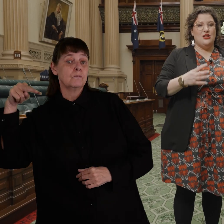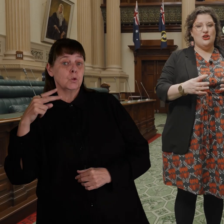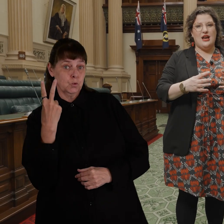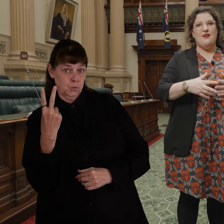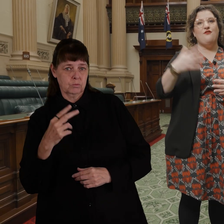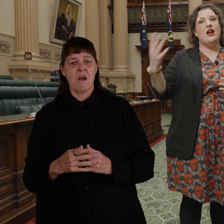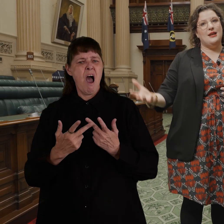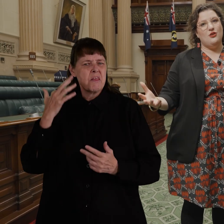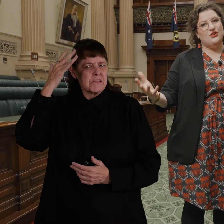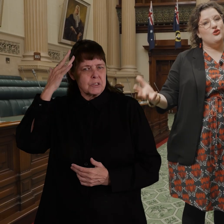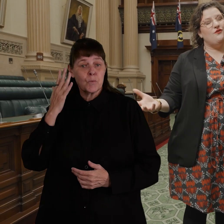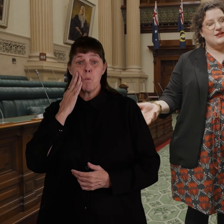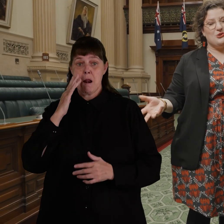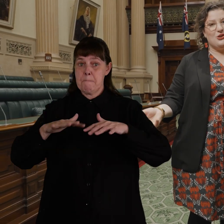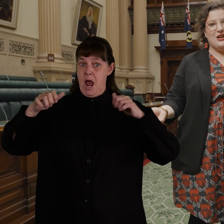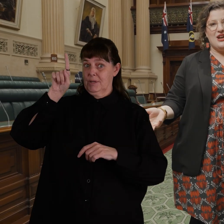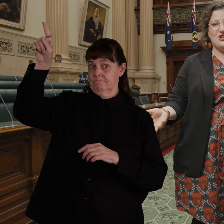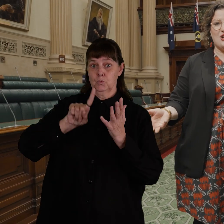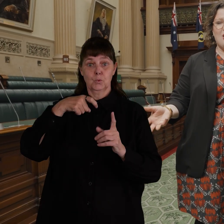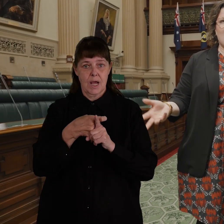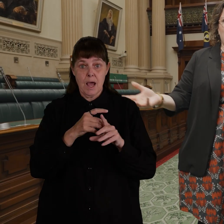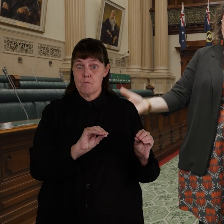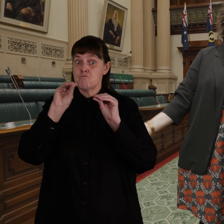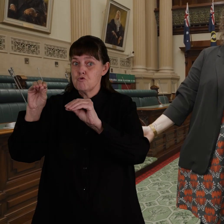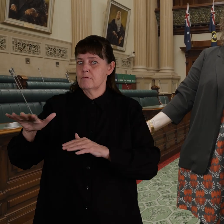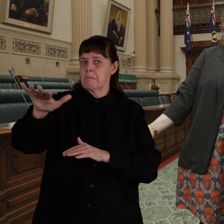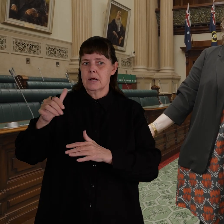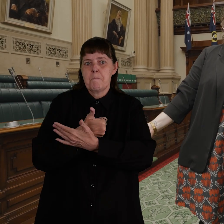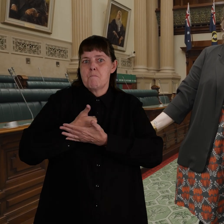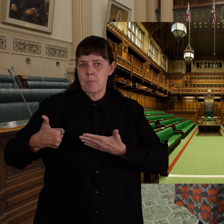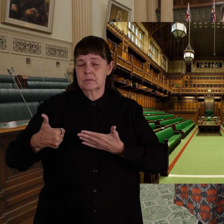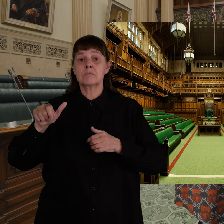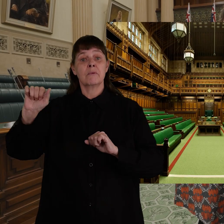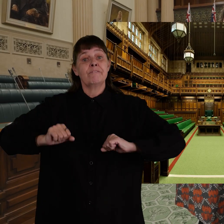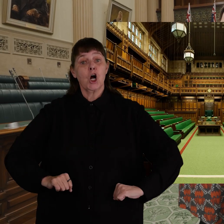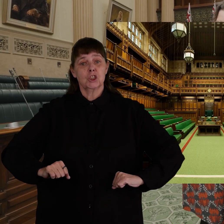in the UK formally moved into a physical location, the furniture happened to be green already anyway,